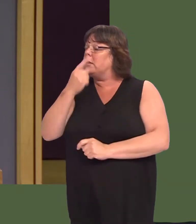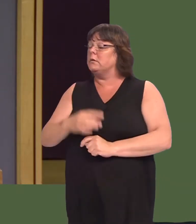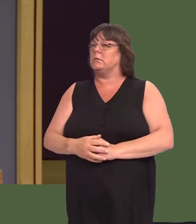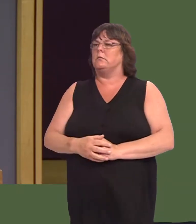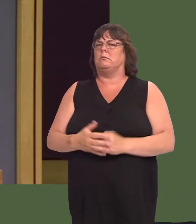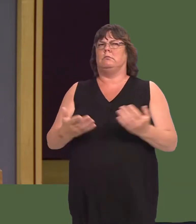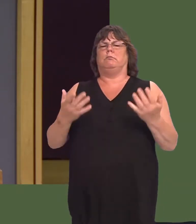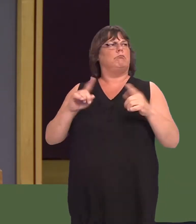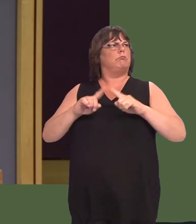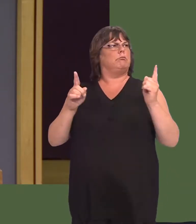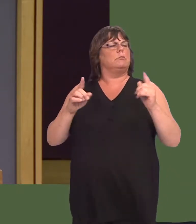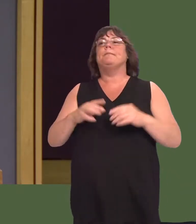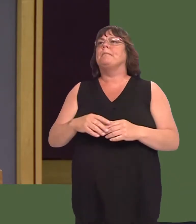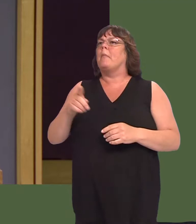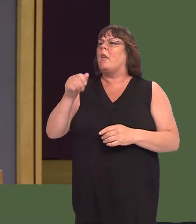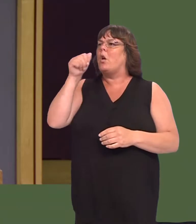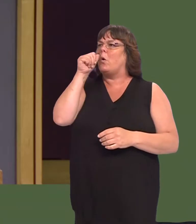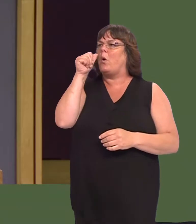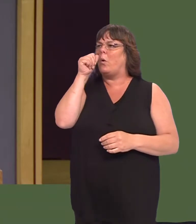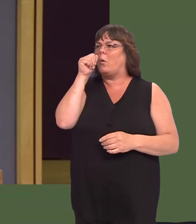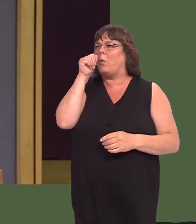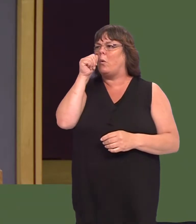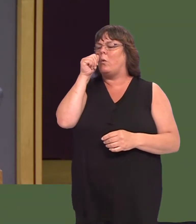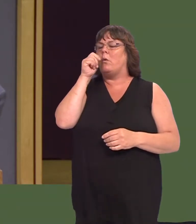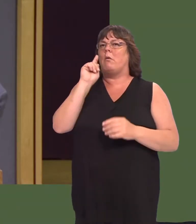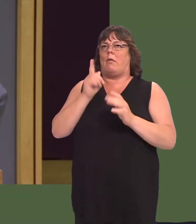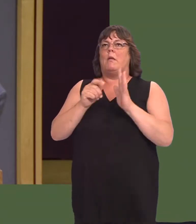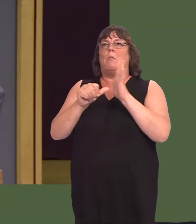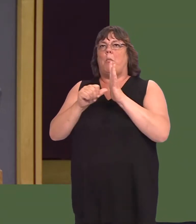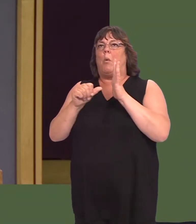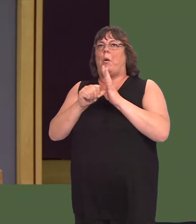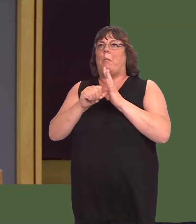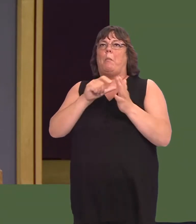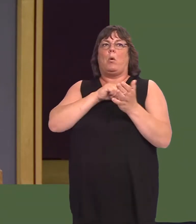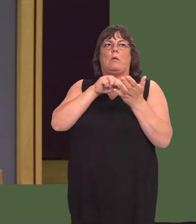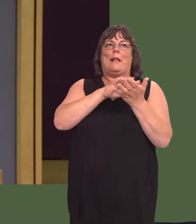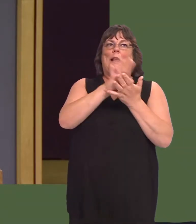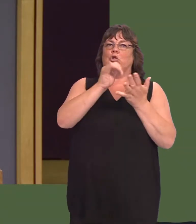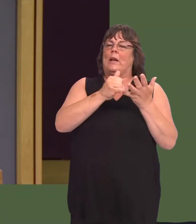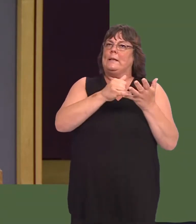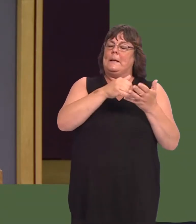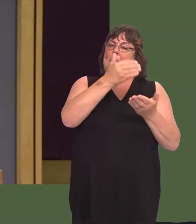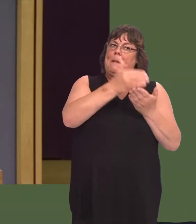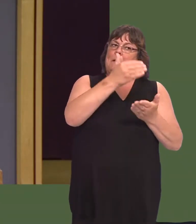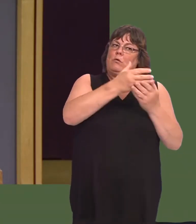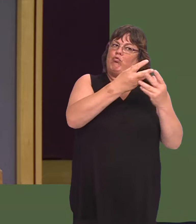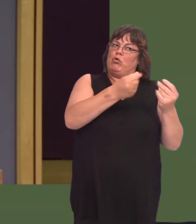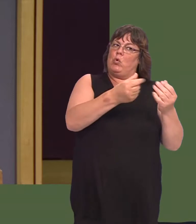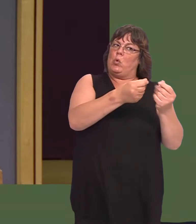Neil Hamilton: I know that this is an inevitable problem with limited resources, but if we